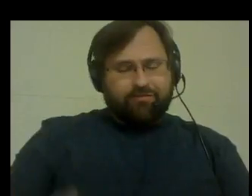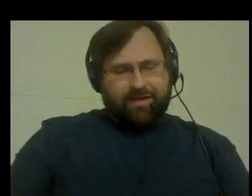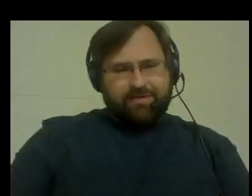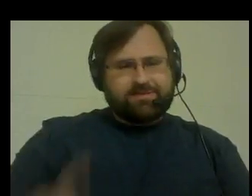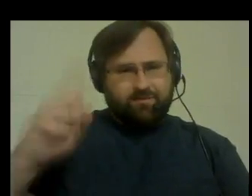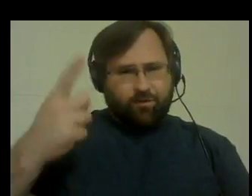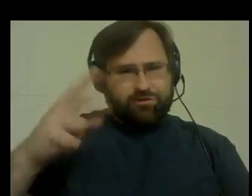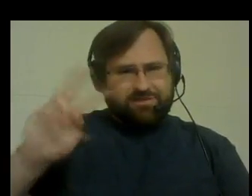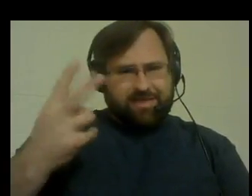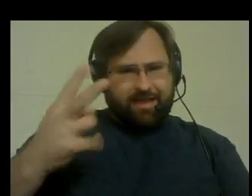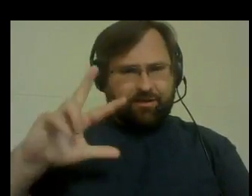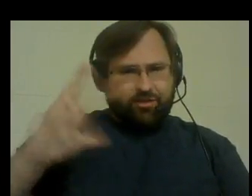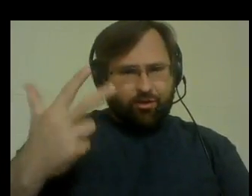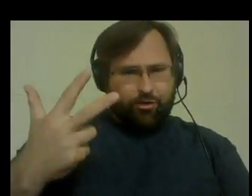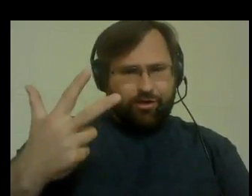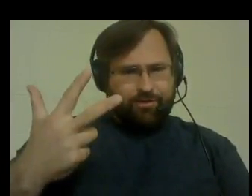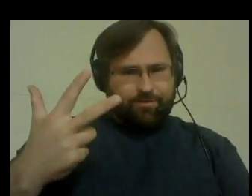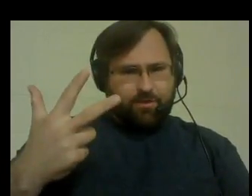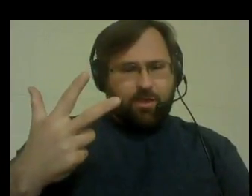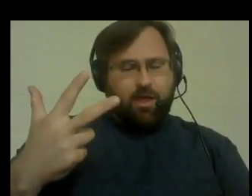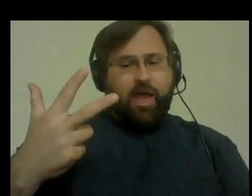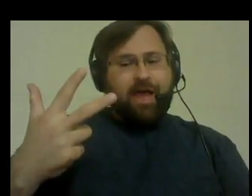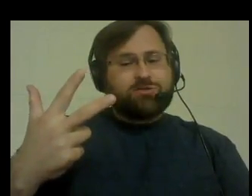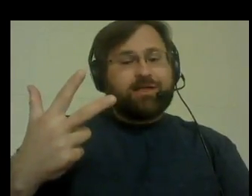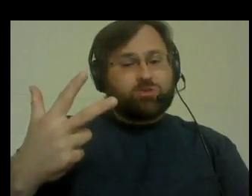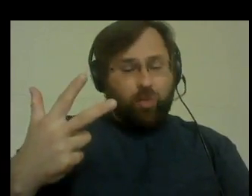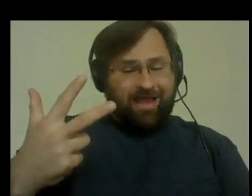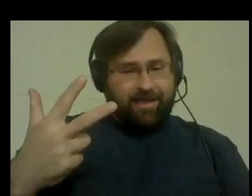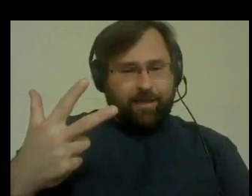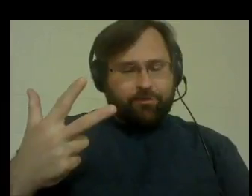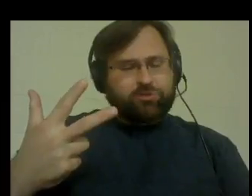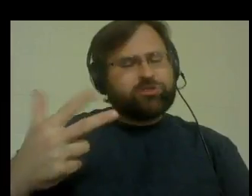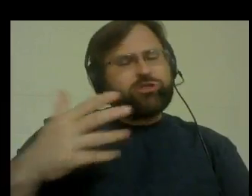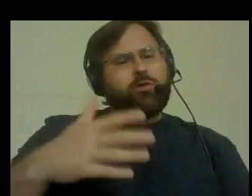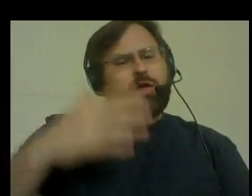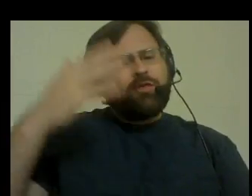things first second third as well as ranking numbers which show the